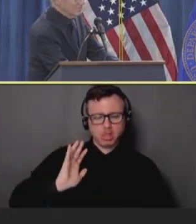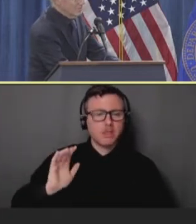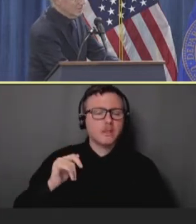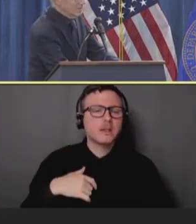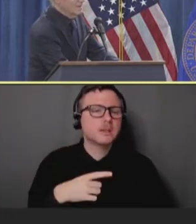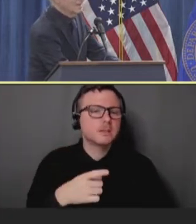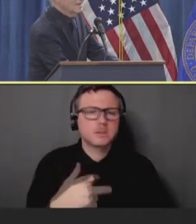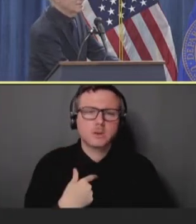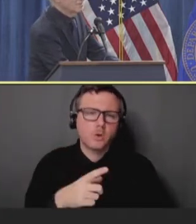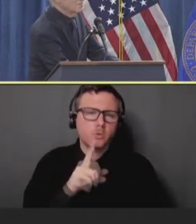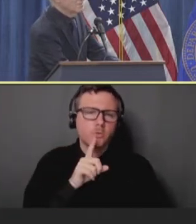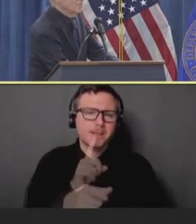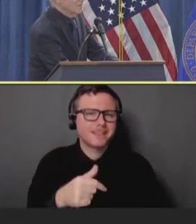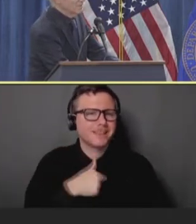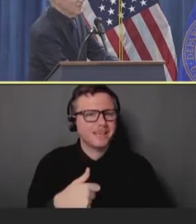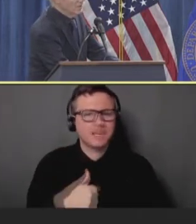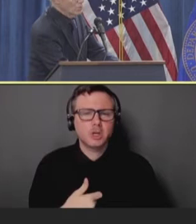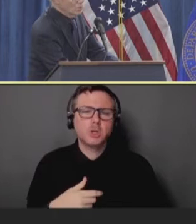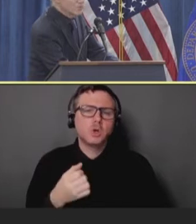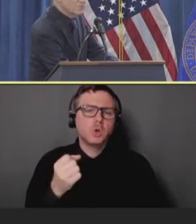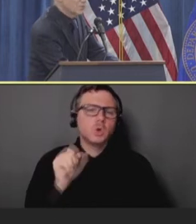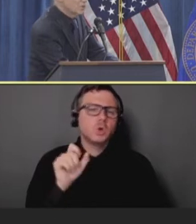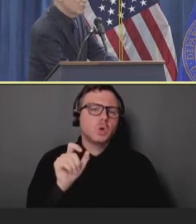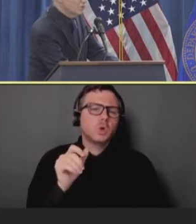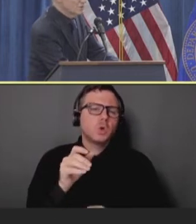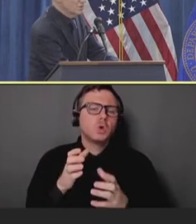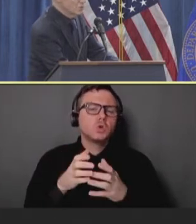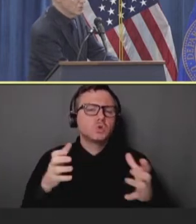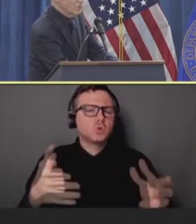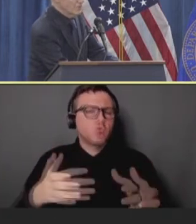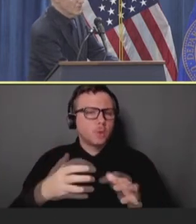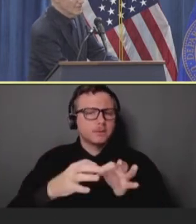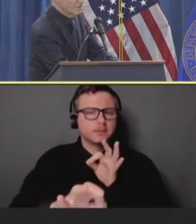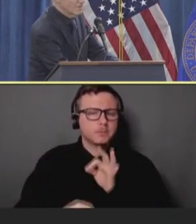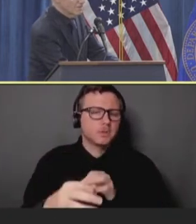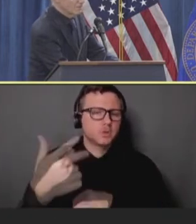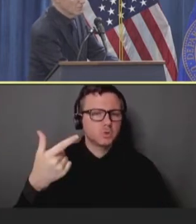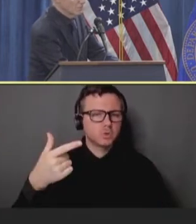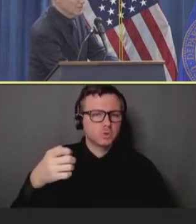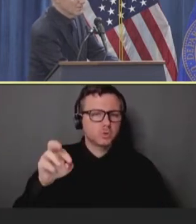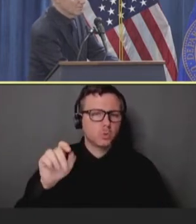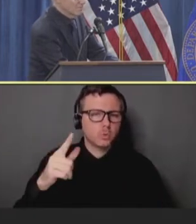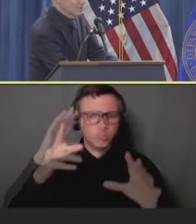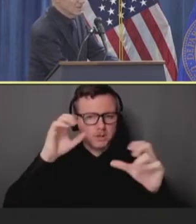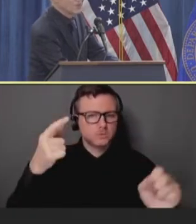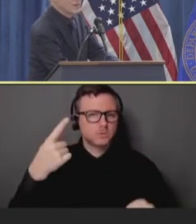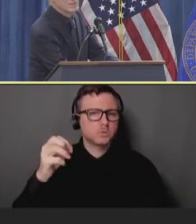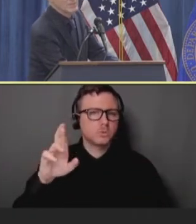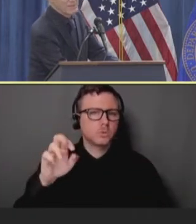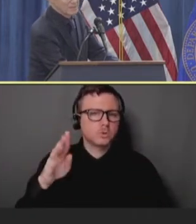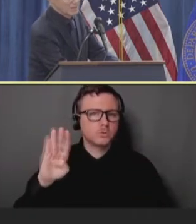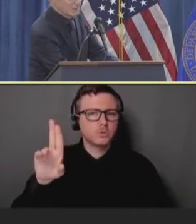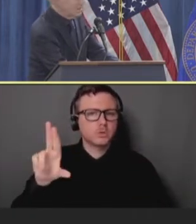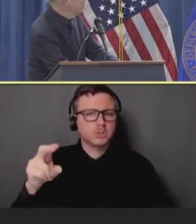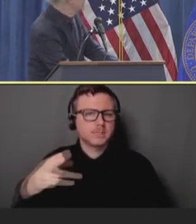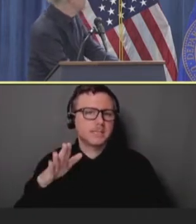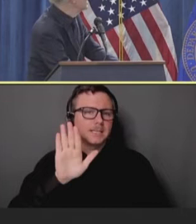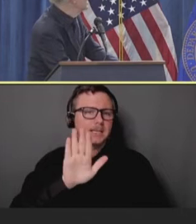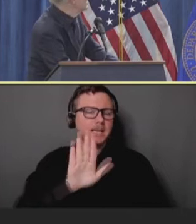A play on words from George Bush's use of the phrase such as opponent hadn't misunderestimated him.